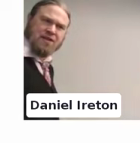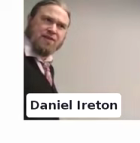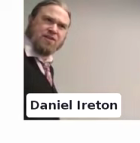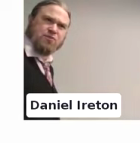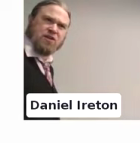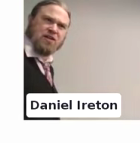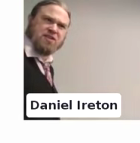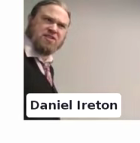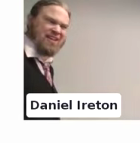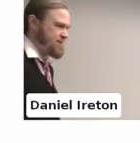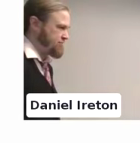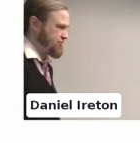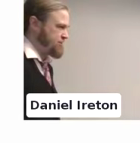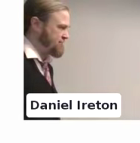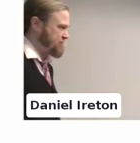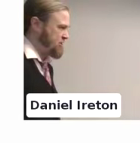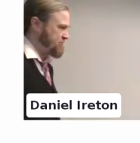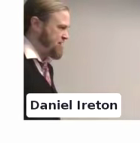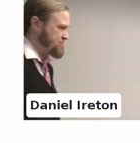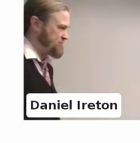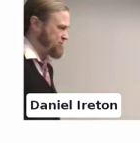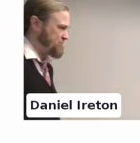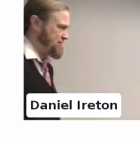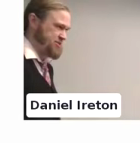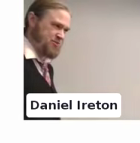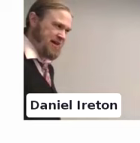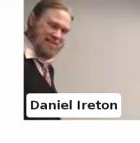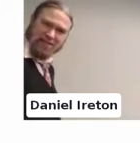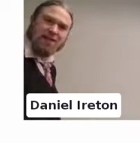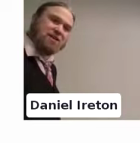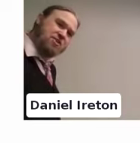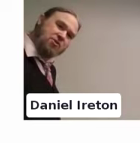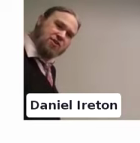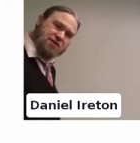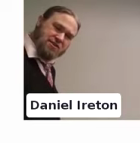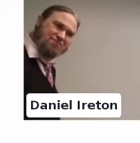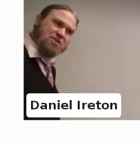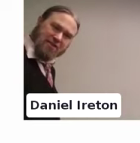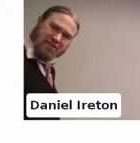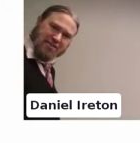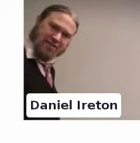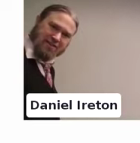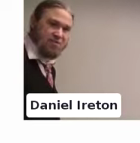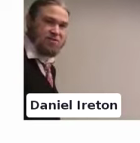I bet that something that you could actually get some publicity on. One of our local businesses helped us promote a little bit.